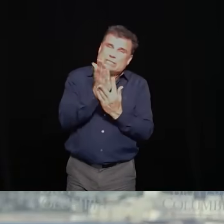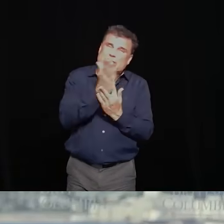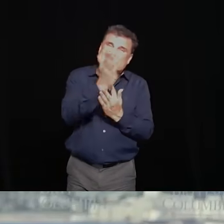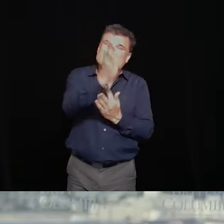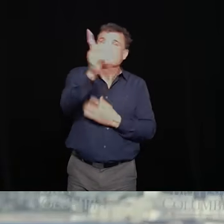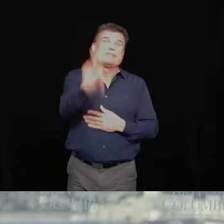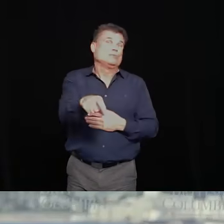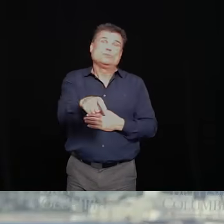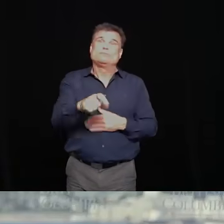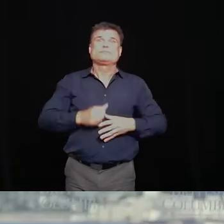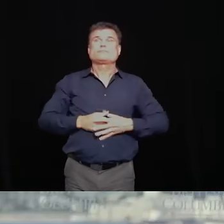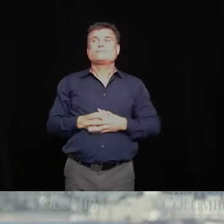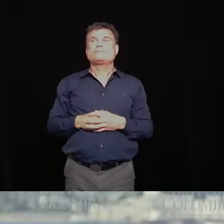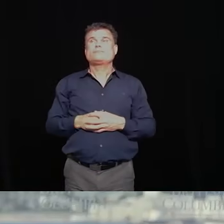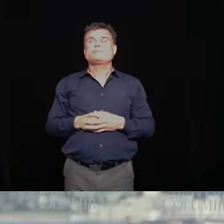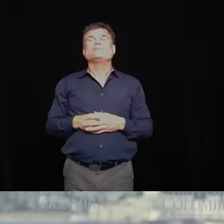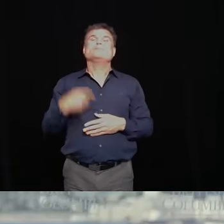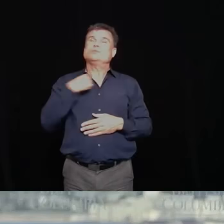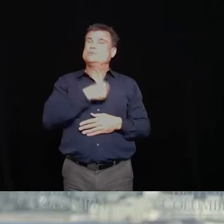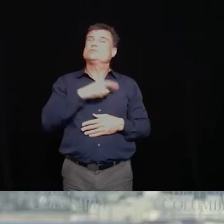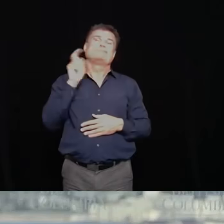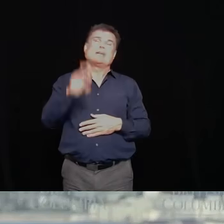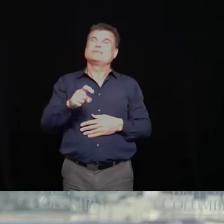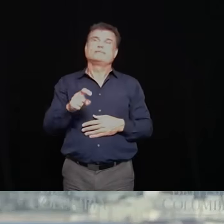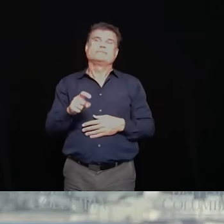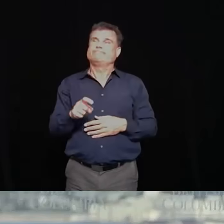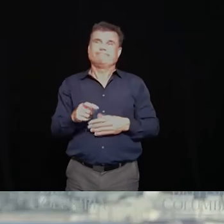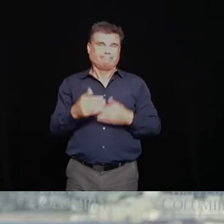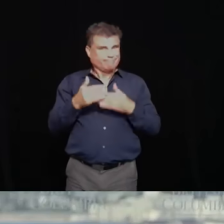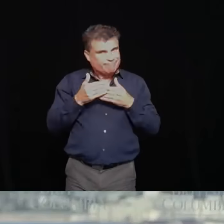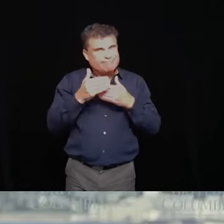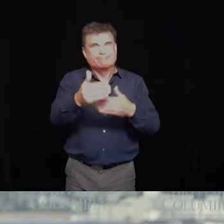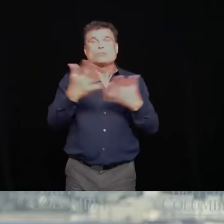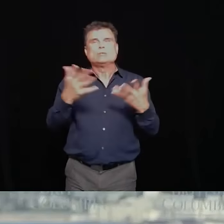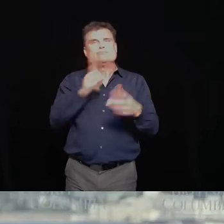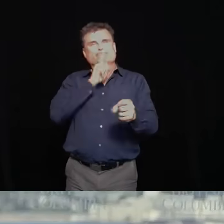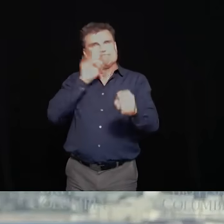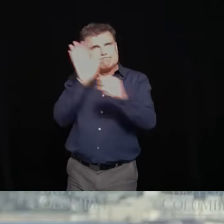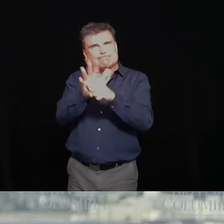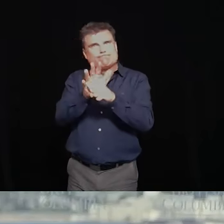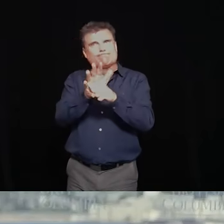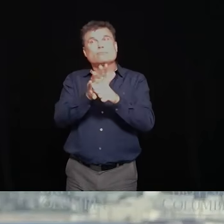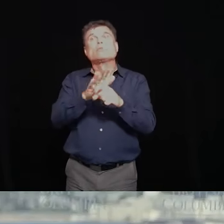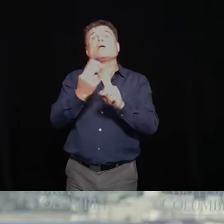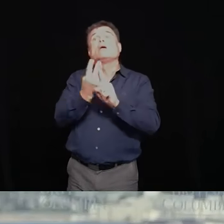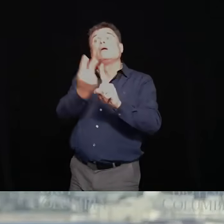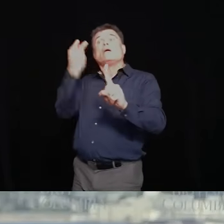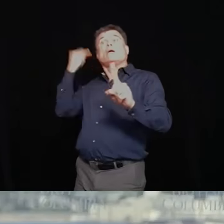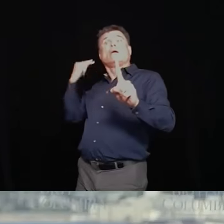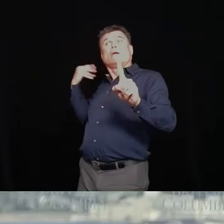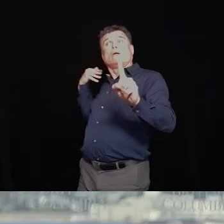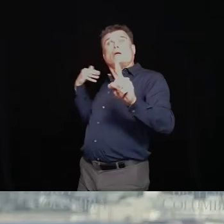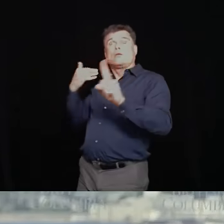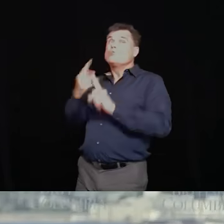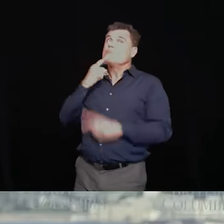. This achievement continues. On July 23 we delivered surgeries to 11,249 patients. Almost 66% of the 70,154 patients whose surgery